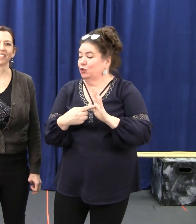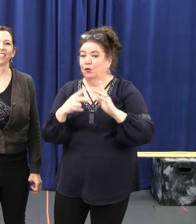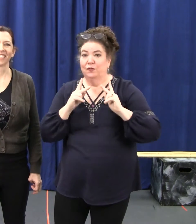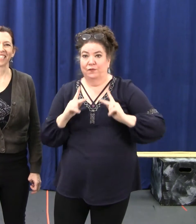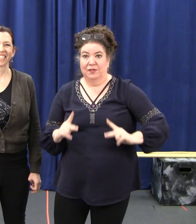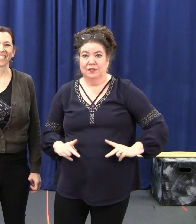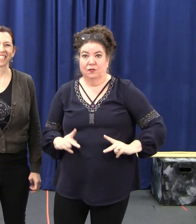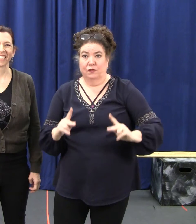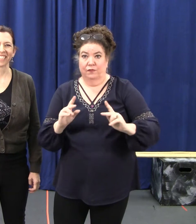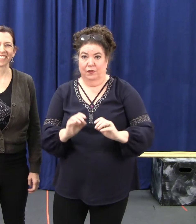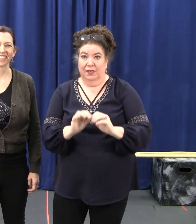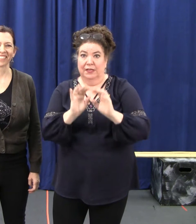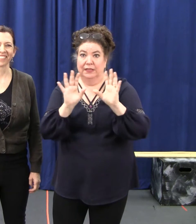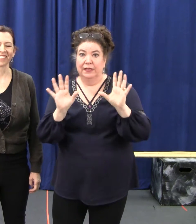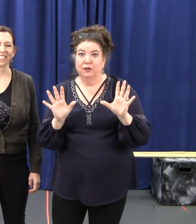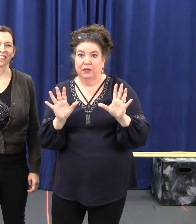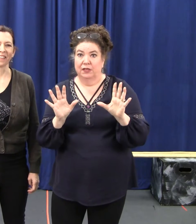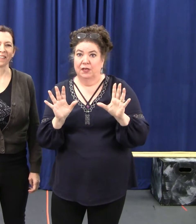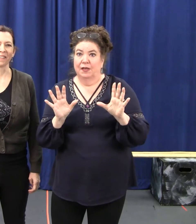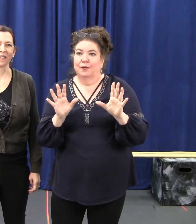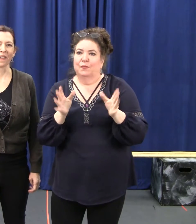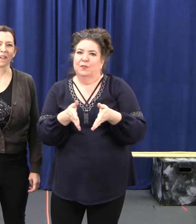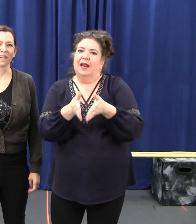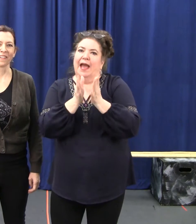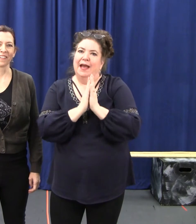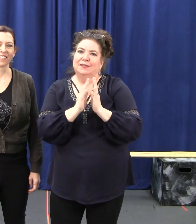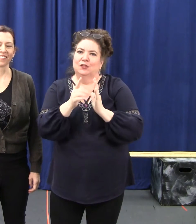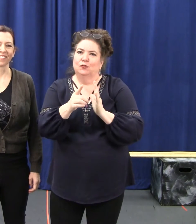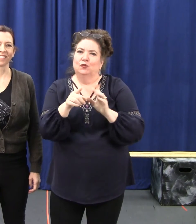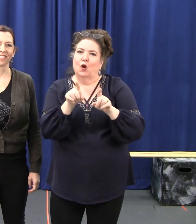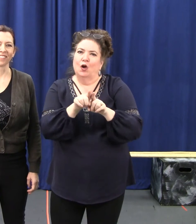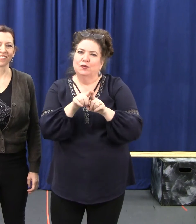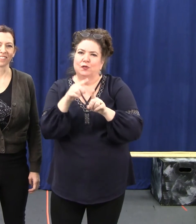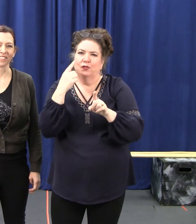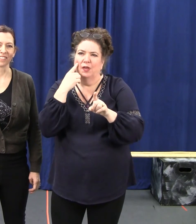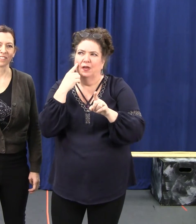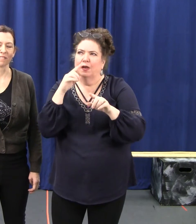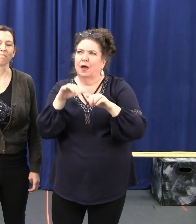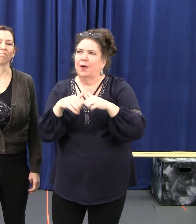to show the physical very clearly, but I'm going to ask you to also think about, how